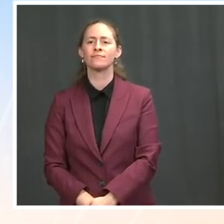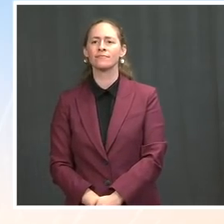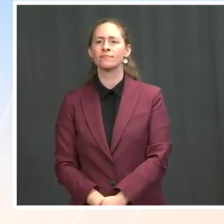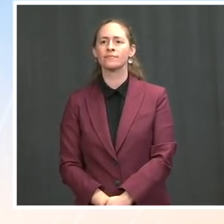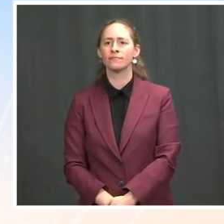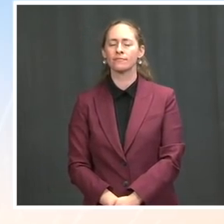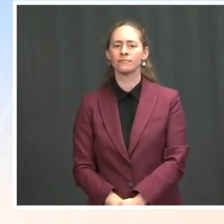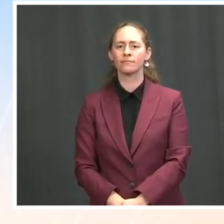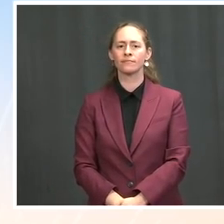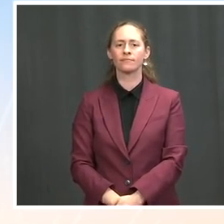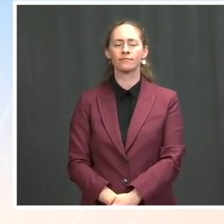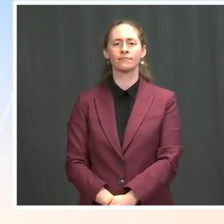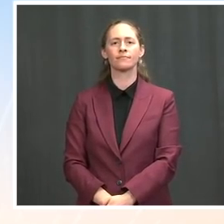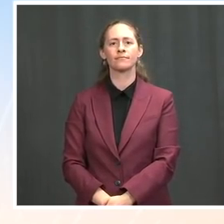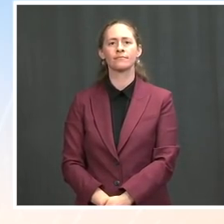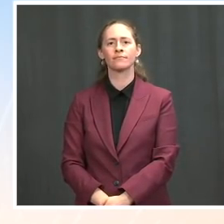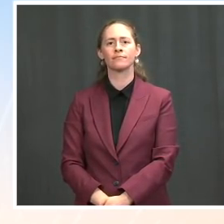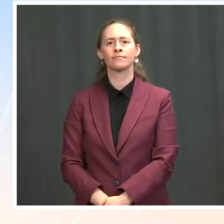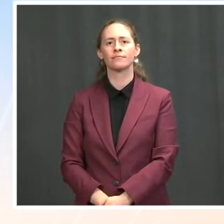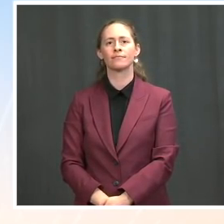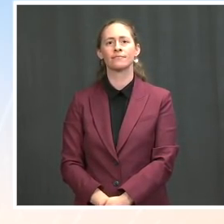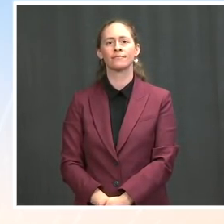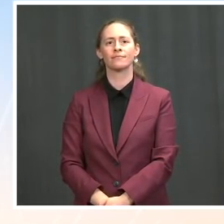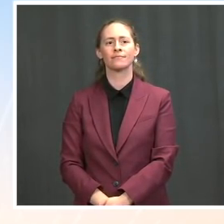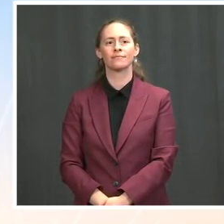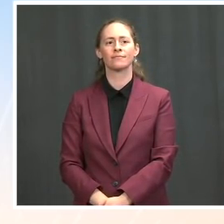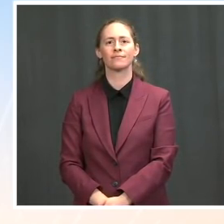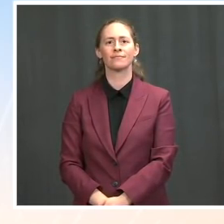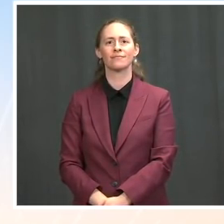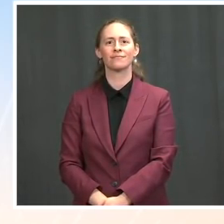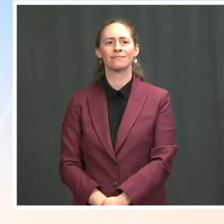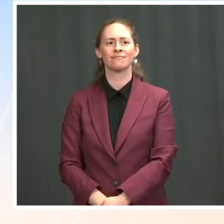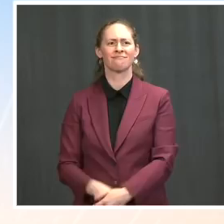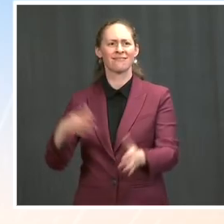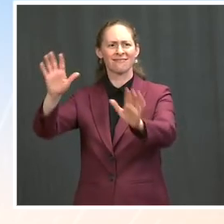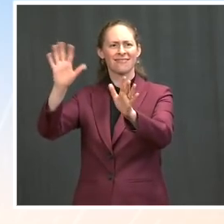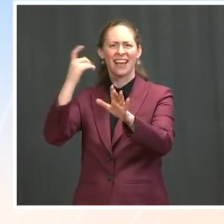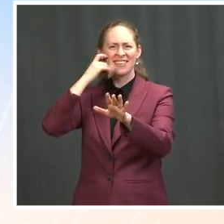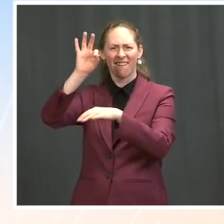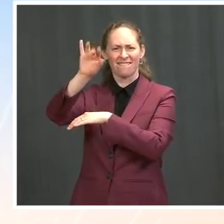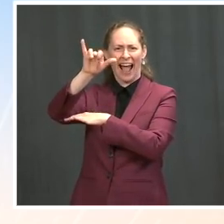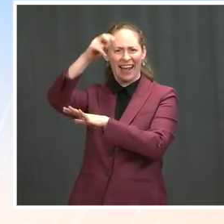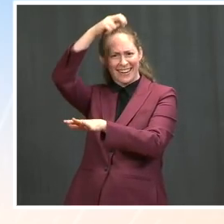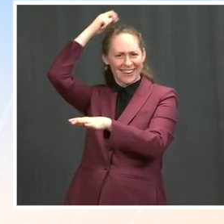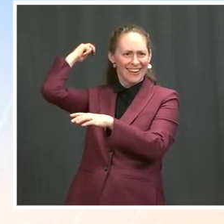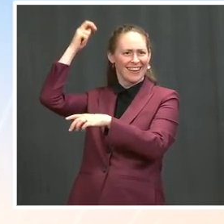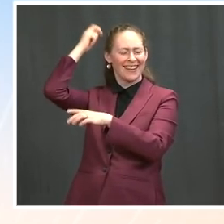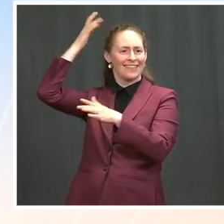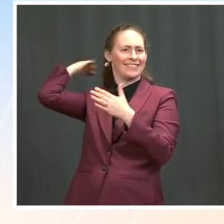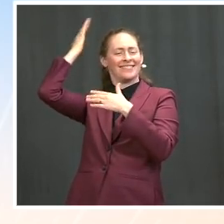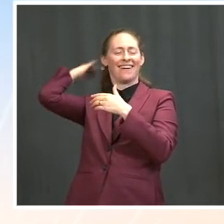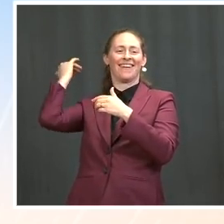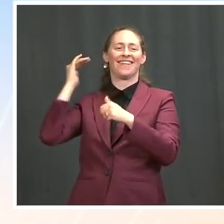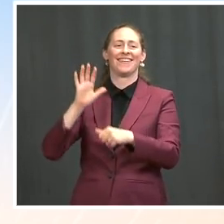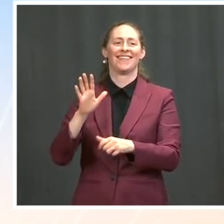The Press: Thanks. I think there's a fly on your head. Ms. Psaki: Oh, thank you. Oh, thank you guys. At least it's not a cicada. I swear, those things are --